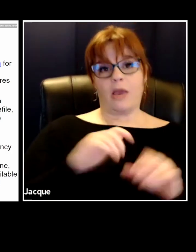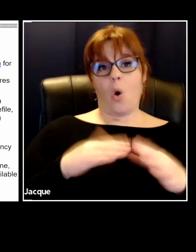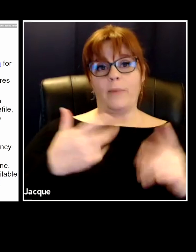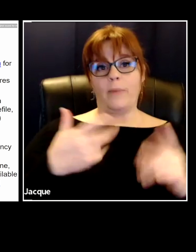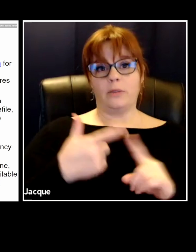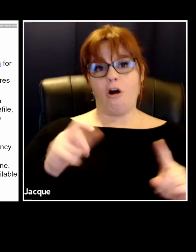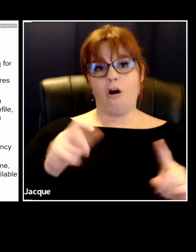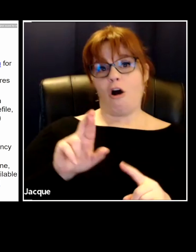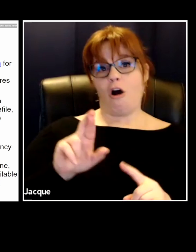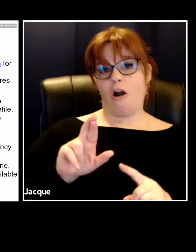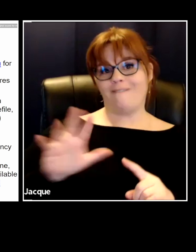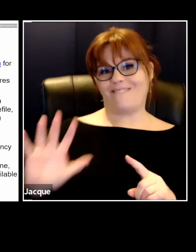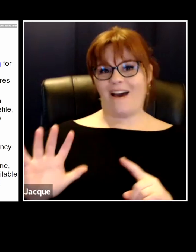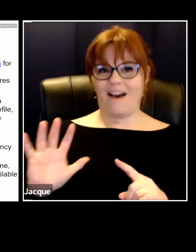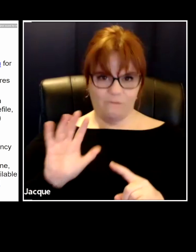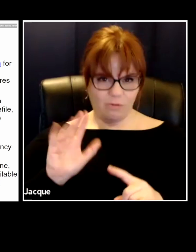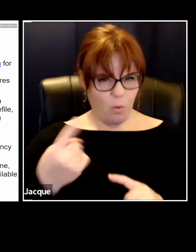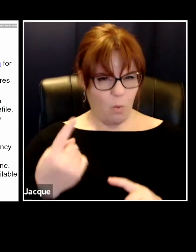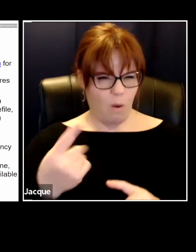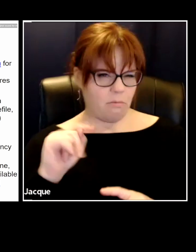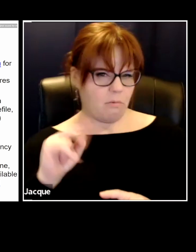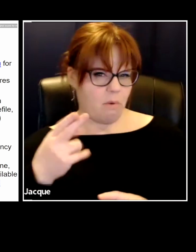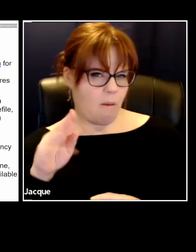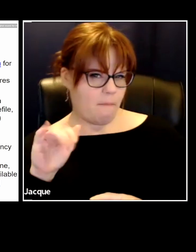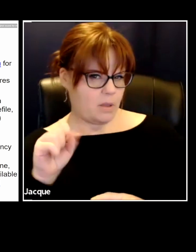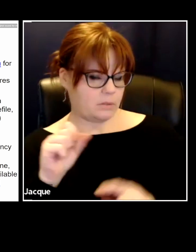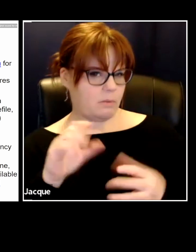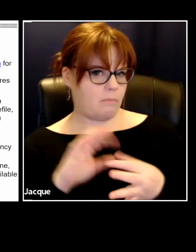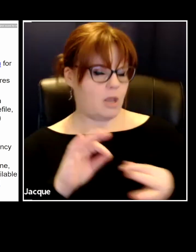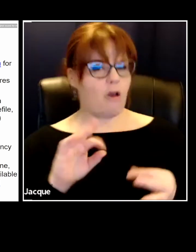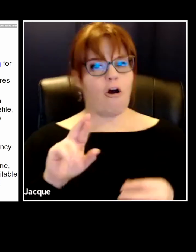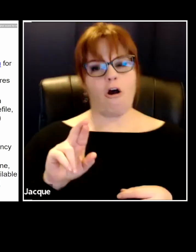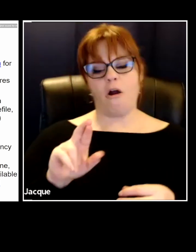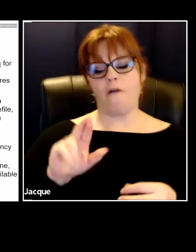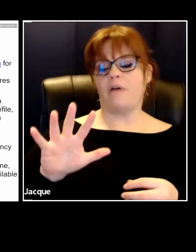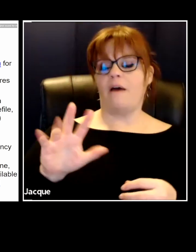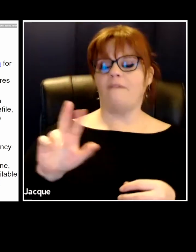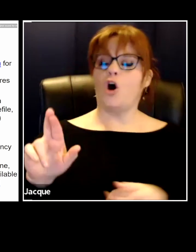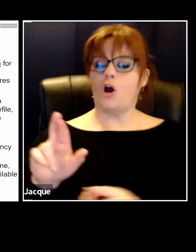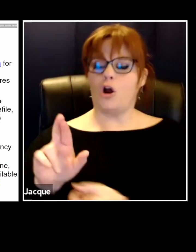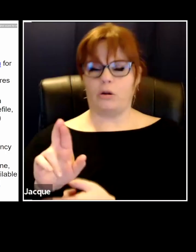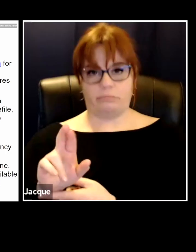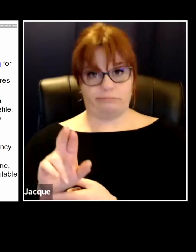one that that Thomas already mentioned. Um I know R5R is is fairly widely used. That's kind of an